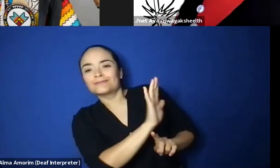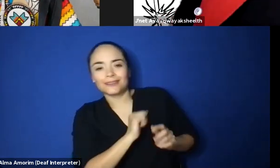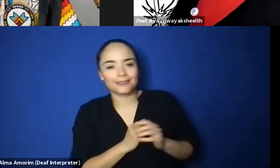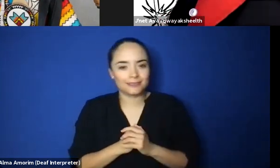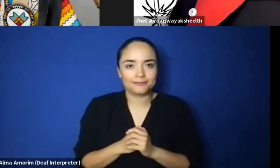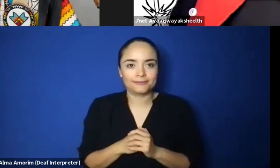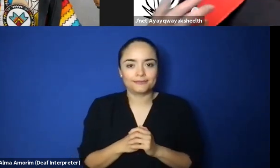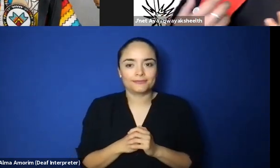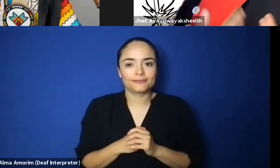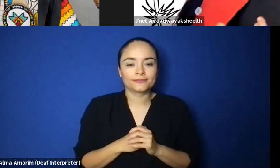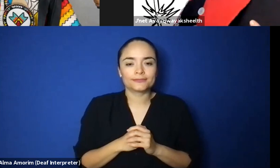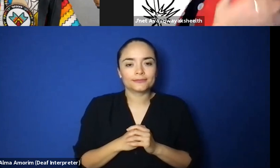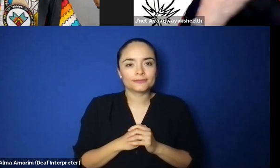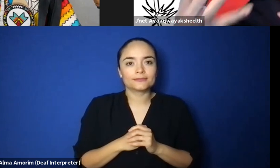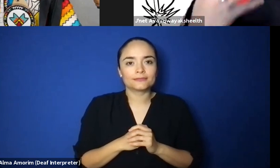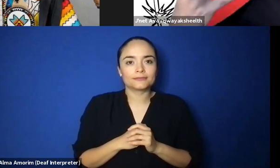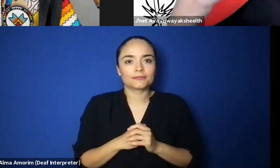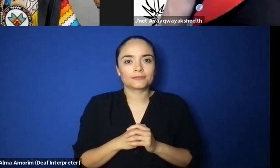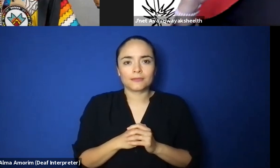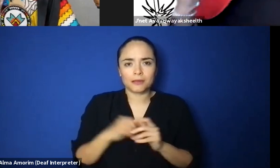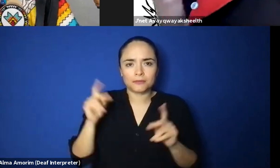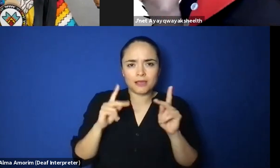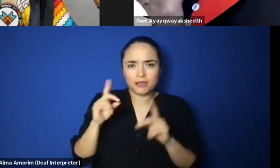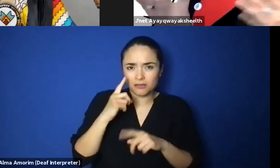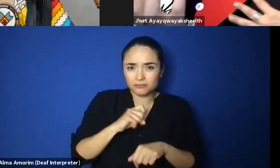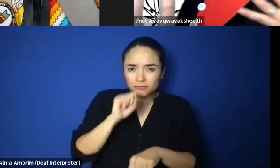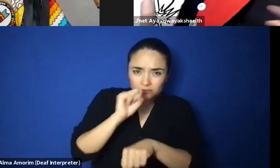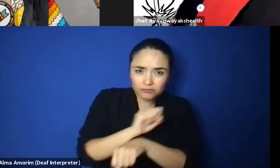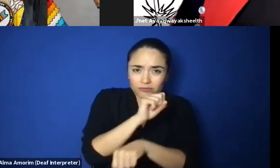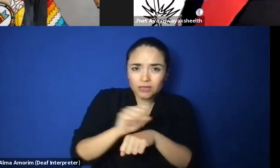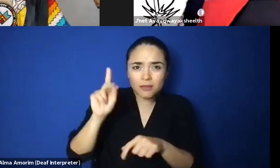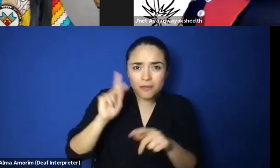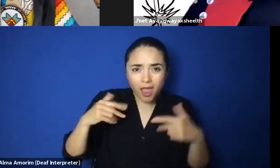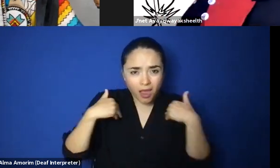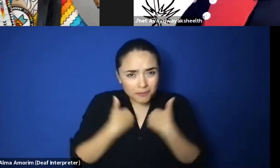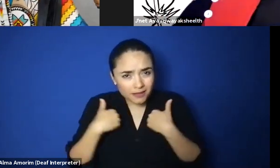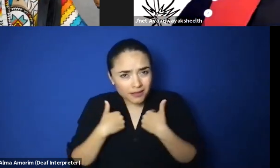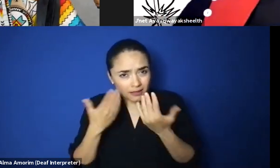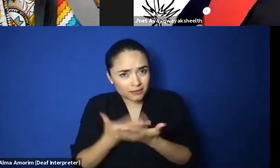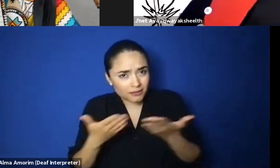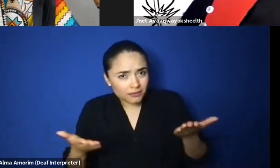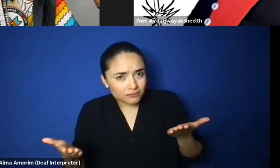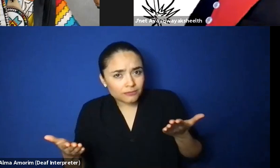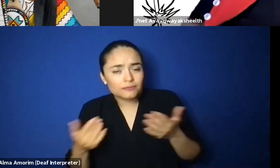of real fur and animal parts, and, you know, I know we both talked about, you even have bells,